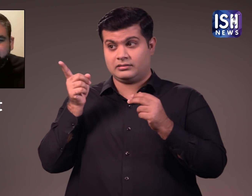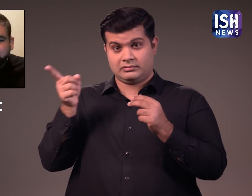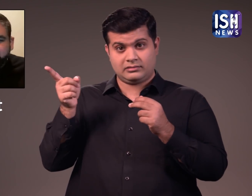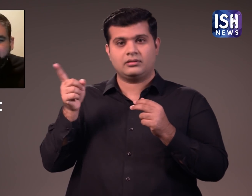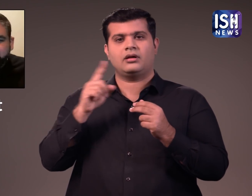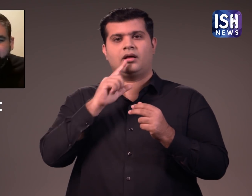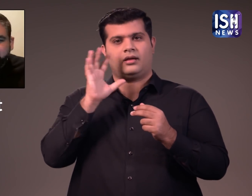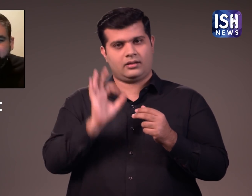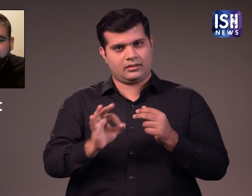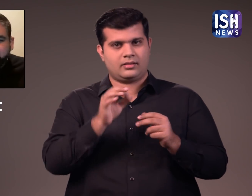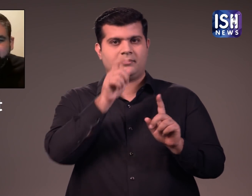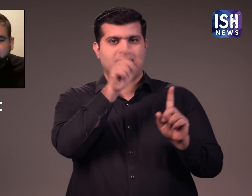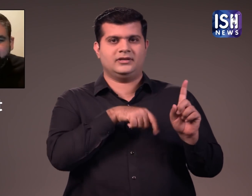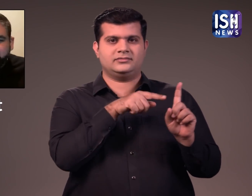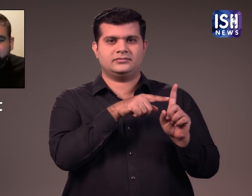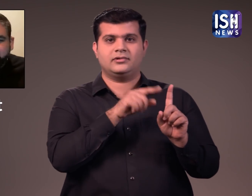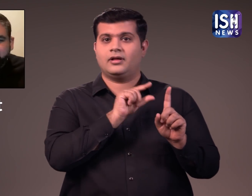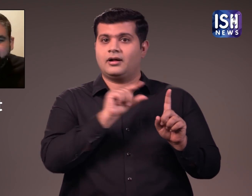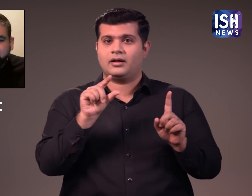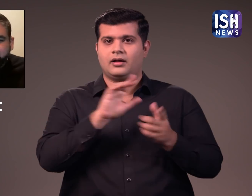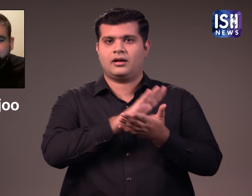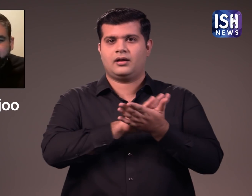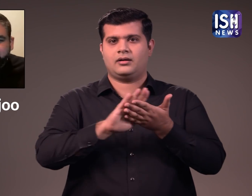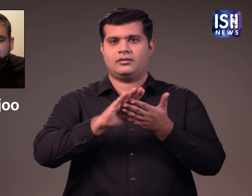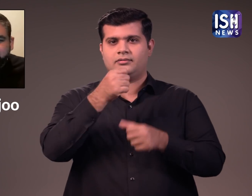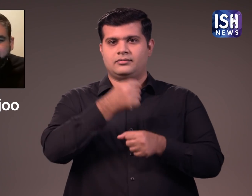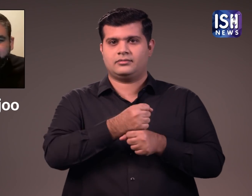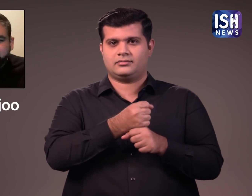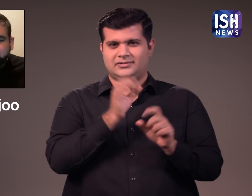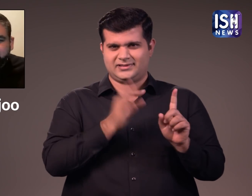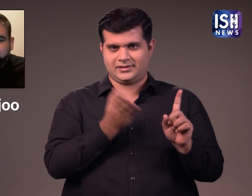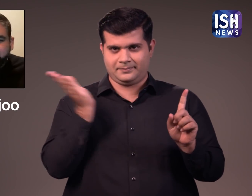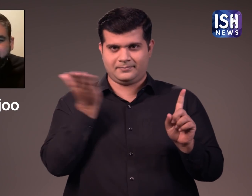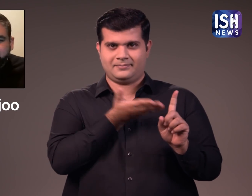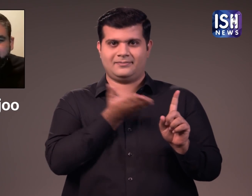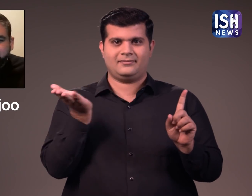Krishna Pandit in real life is Himanshu Ganjoo